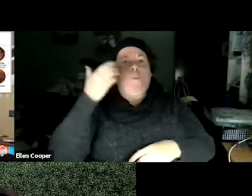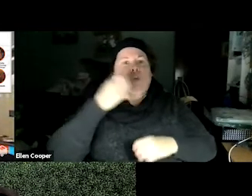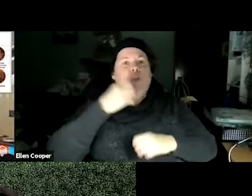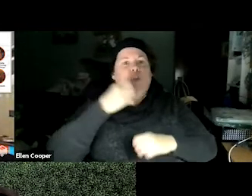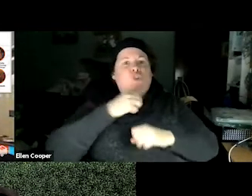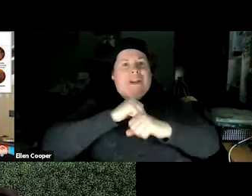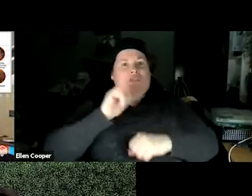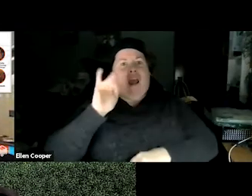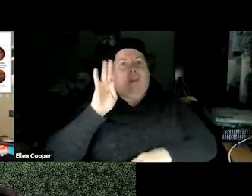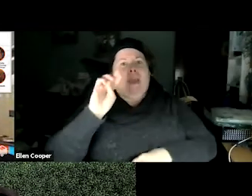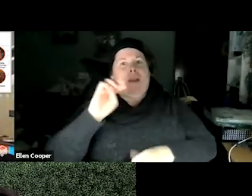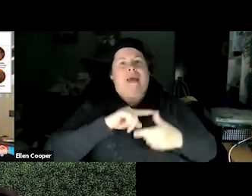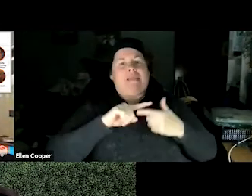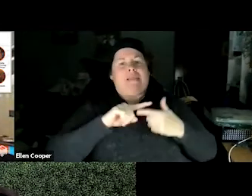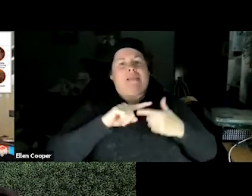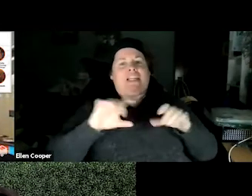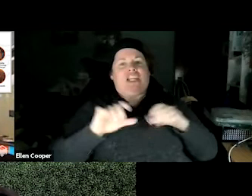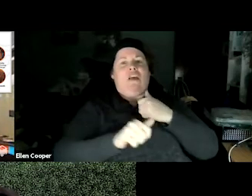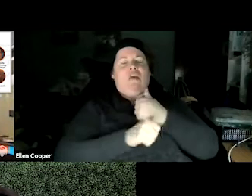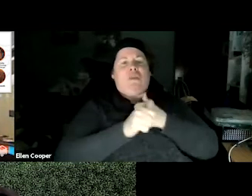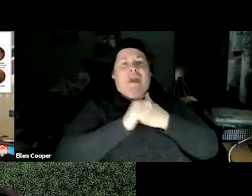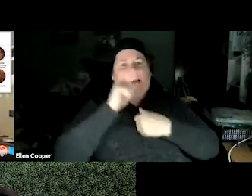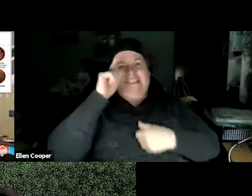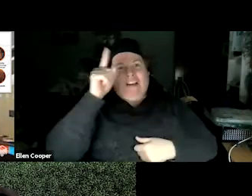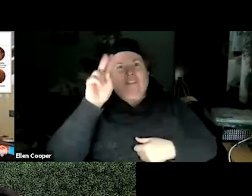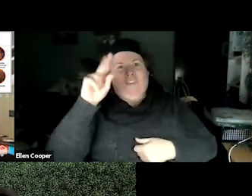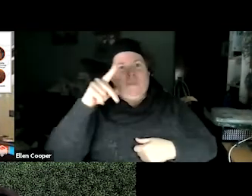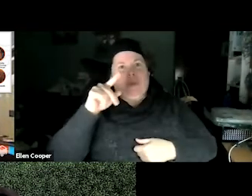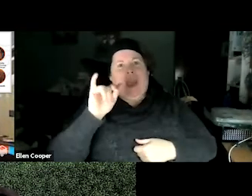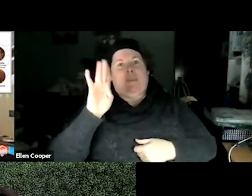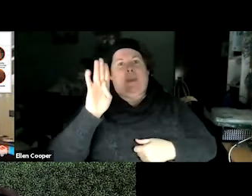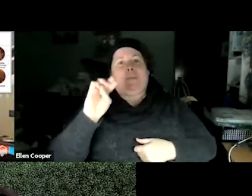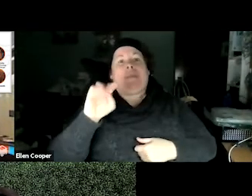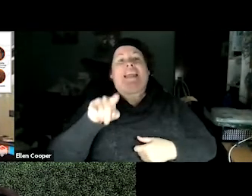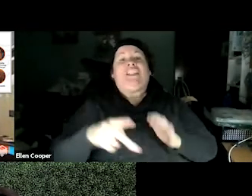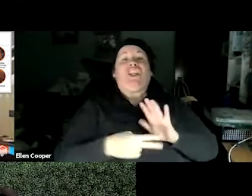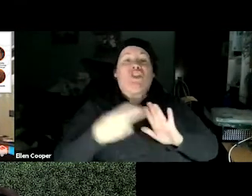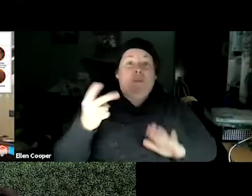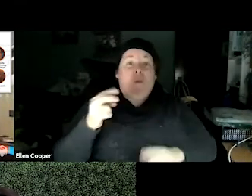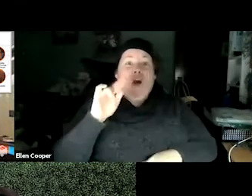then go to threat intelligence VP at IBM and is a double R. I. T. Major. Is that correct or is